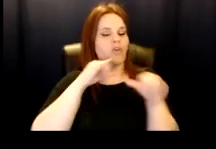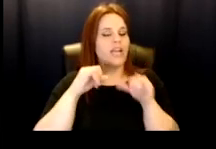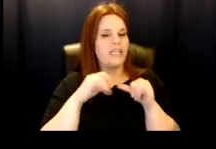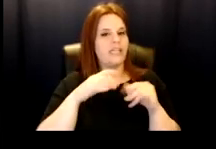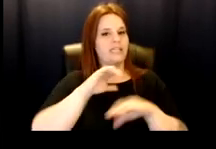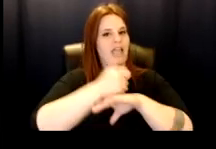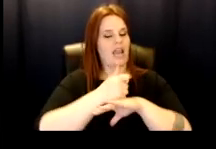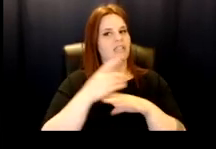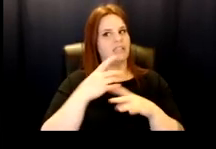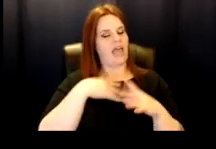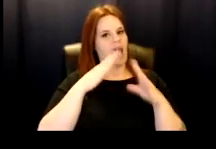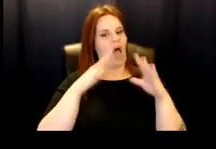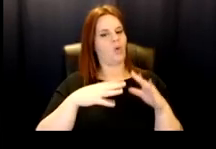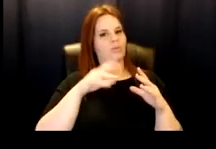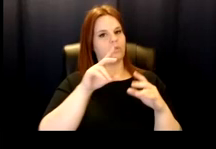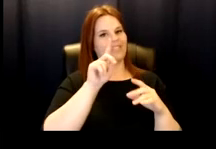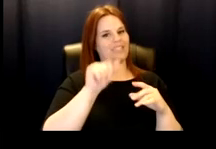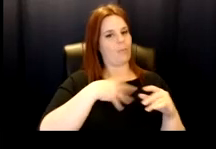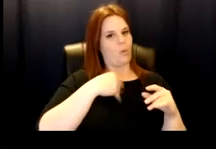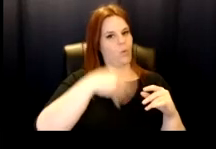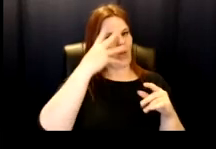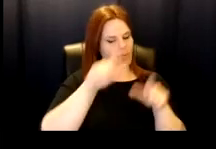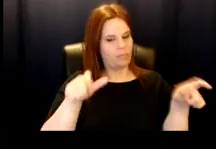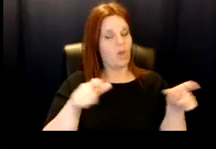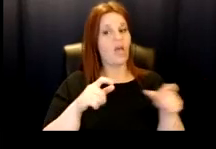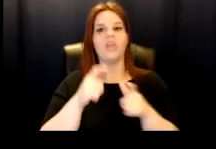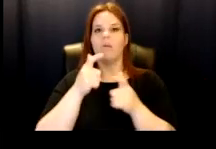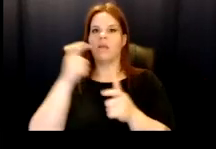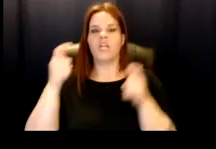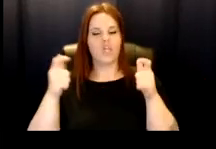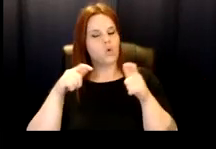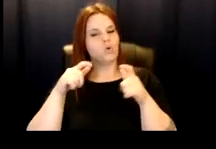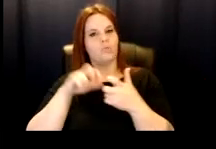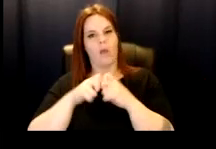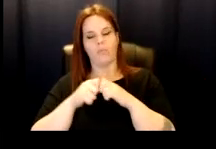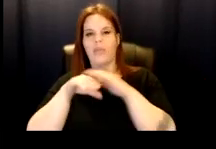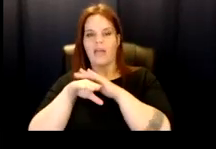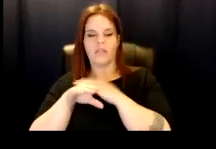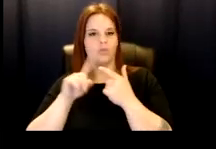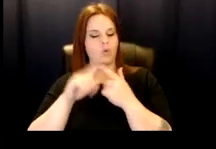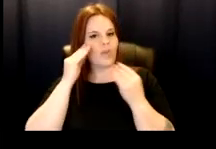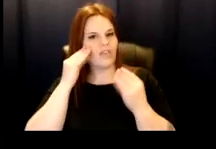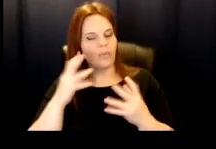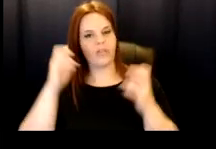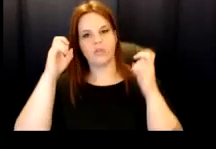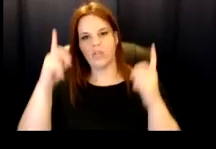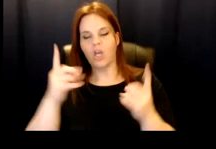There have been major issues with access to information, education, services, food insecurity